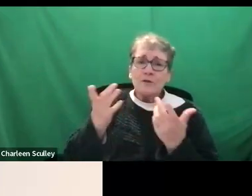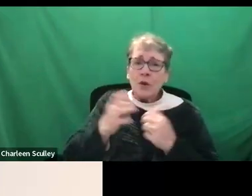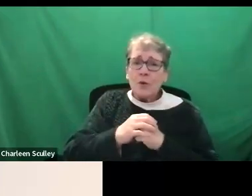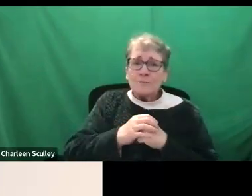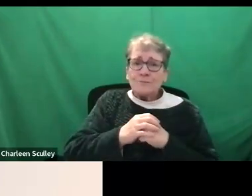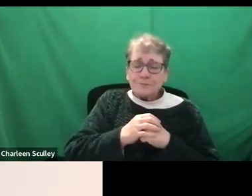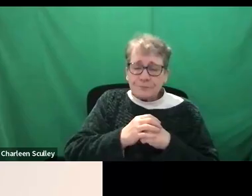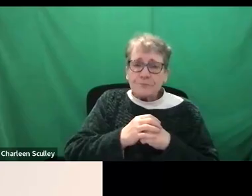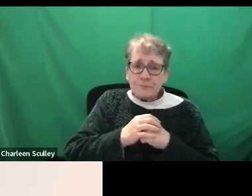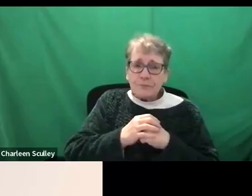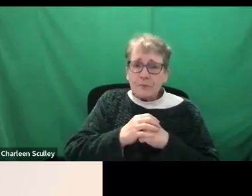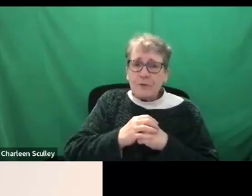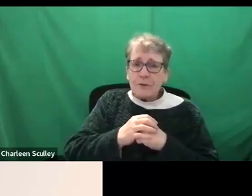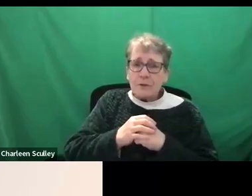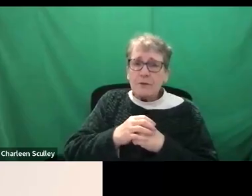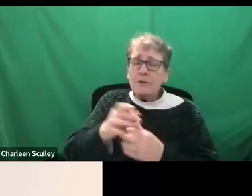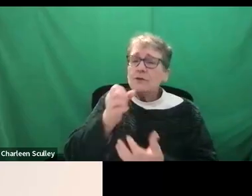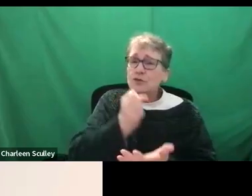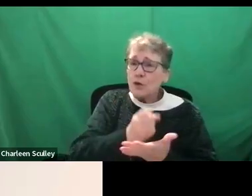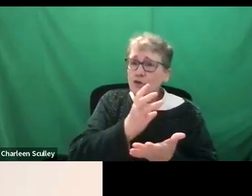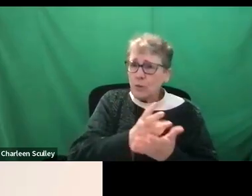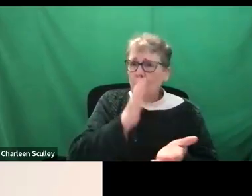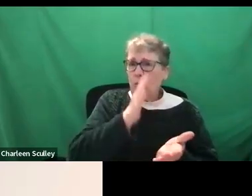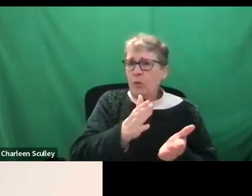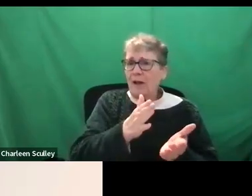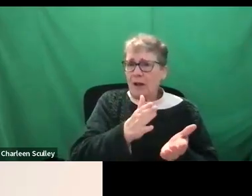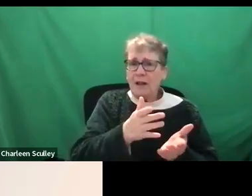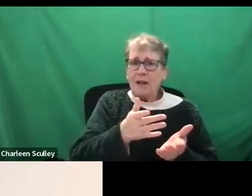say those words to them and they want their child to, quote unquote, "be normal."